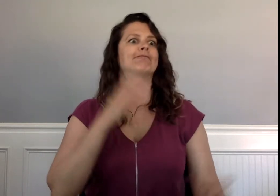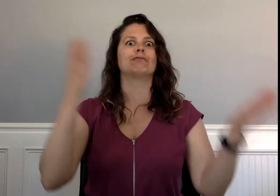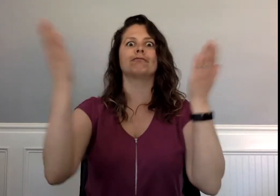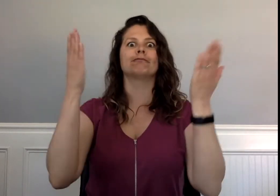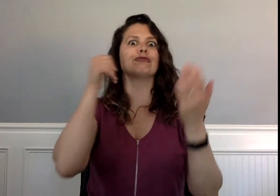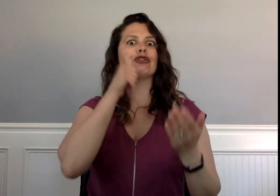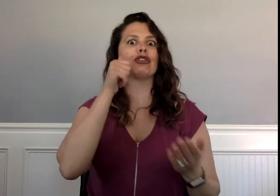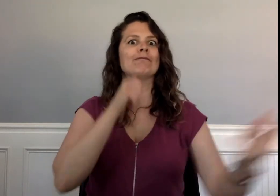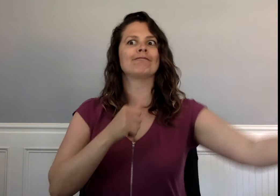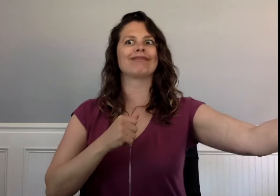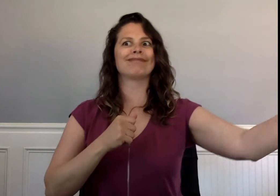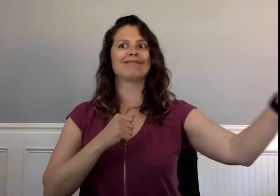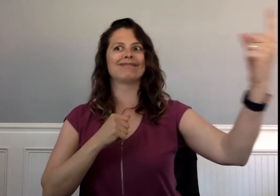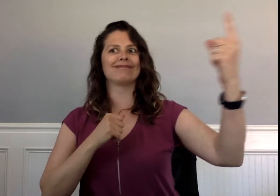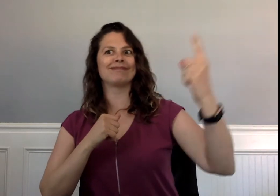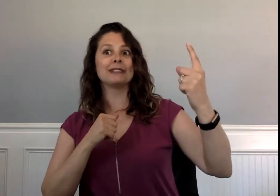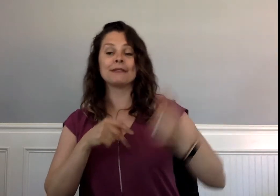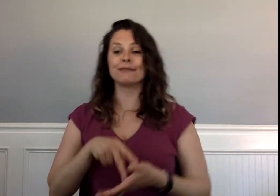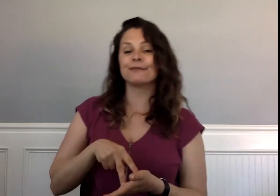A girl came over and stood by Charlie’s booth.